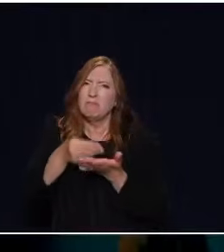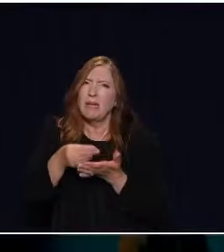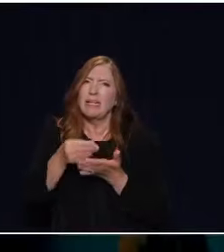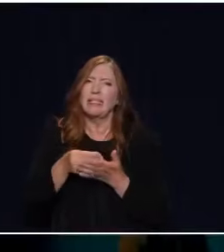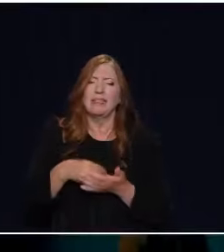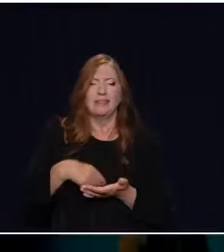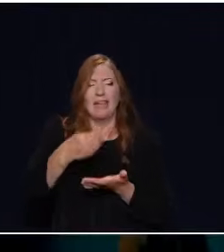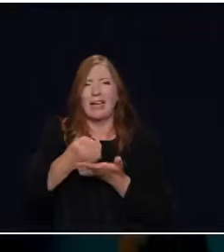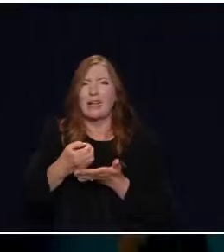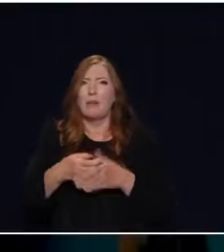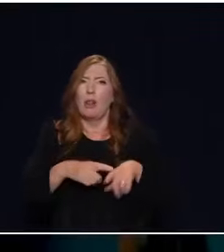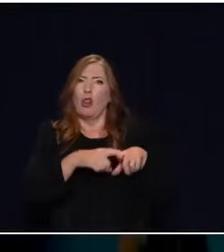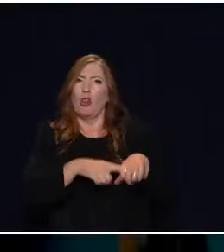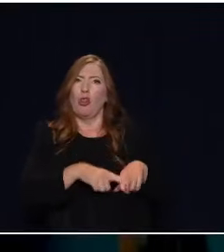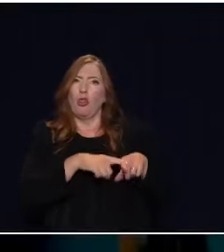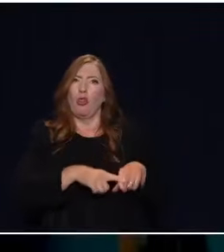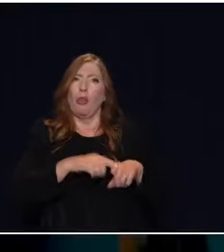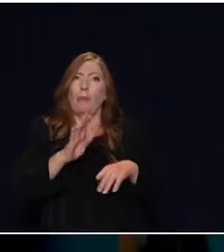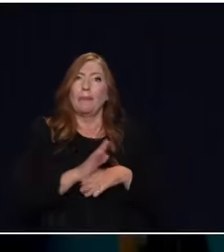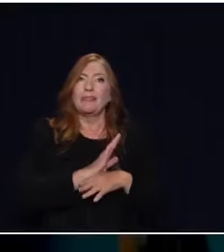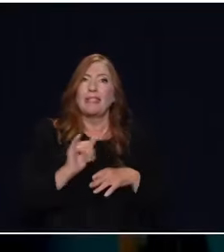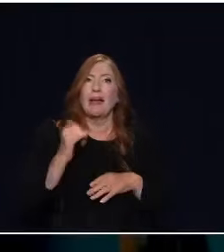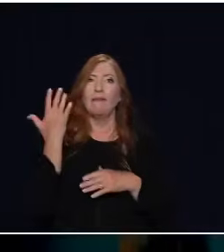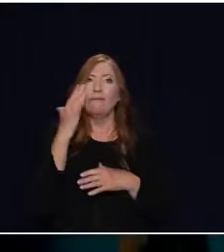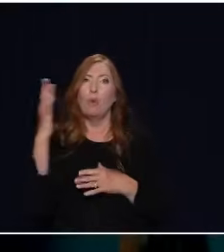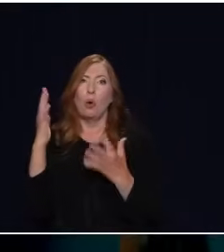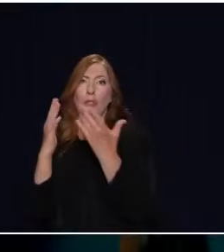COMMUNITIES WHERE RURAL